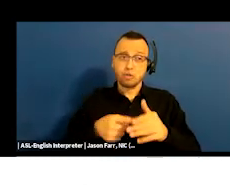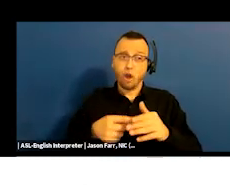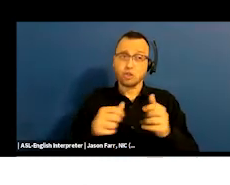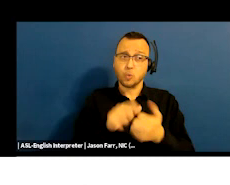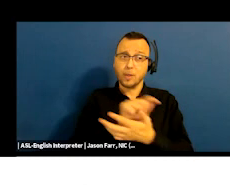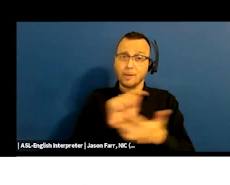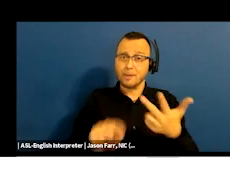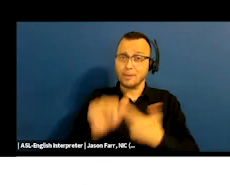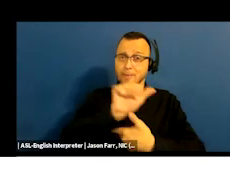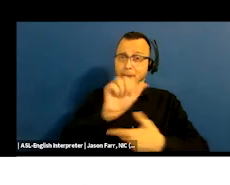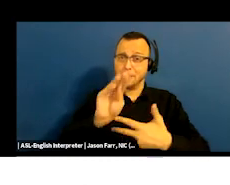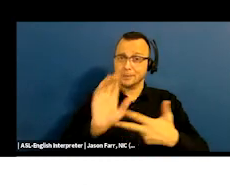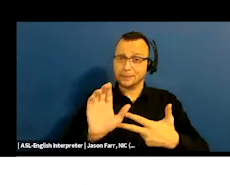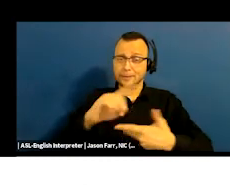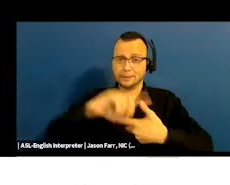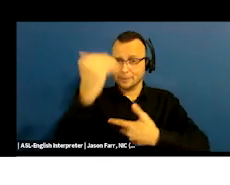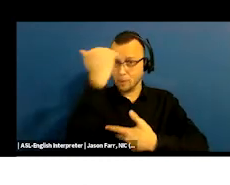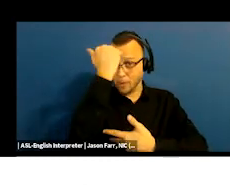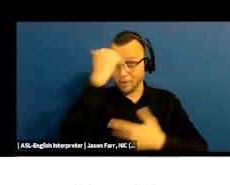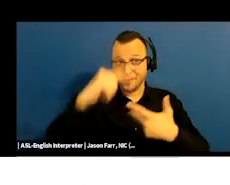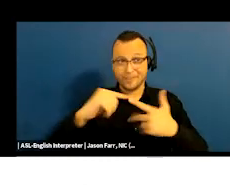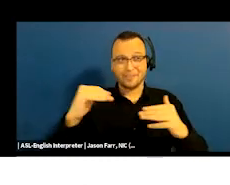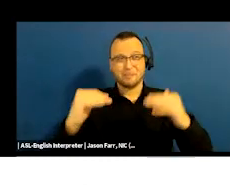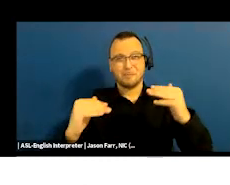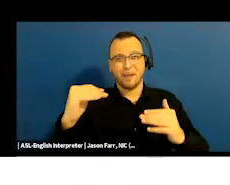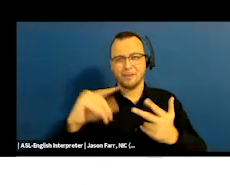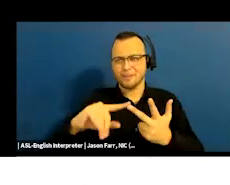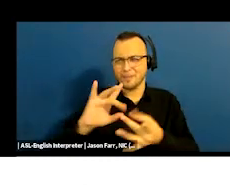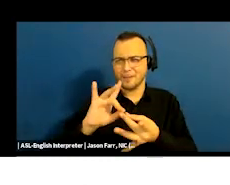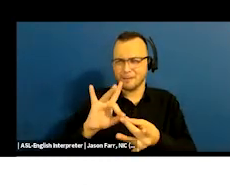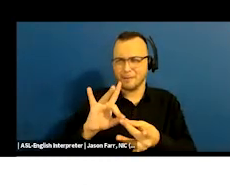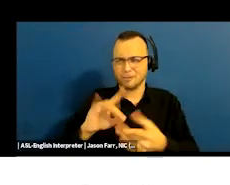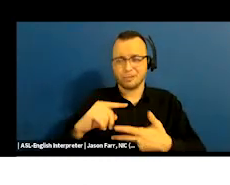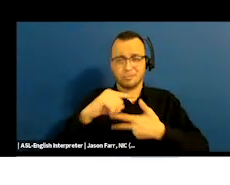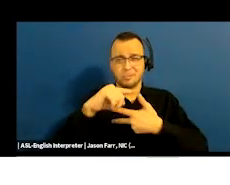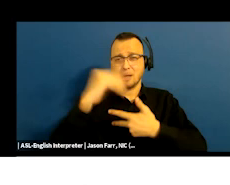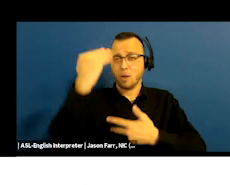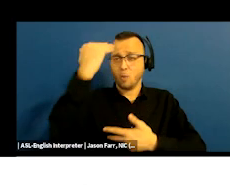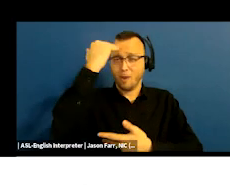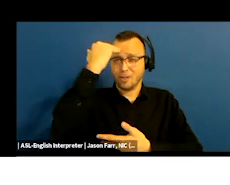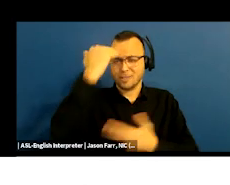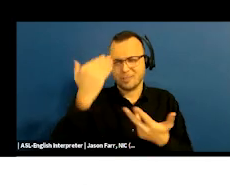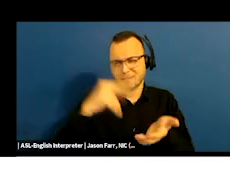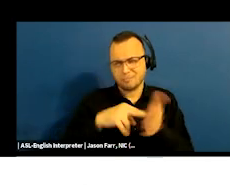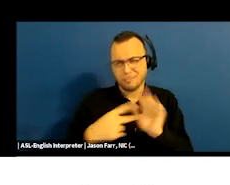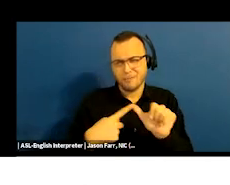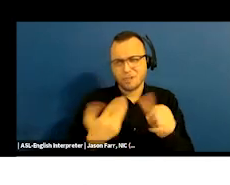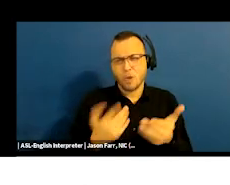This is really all encompassing of how we take care of ourselves, both personally and professionally.